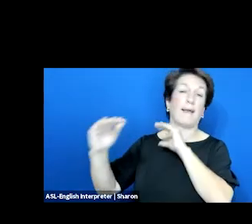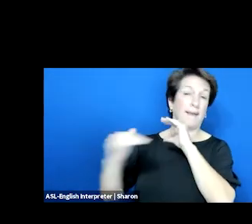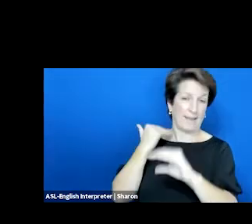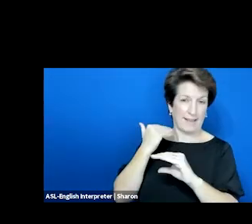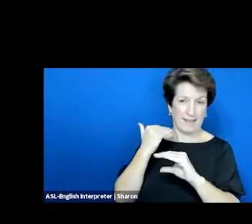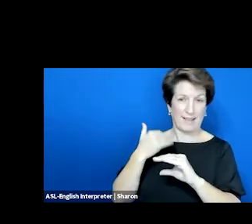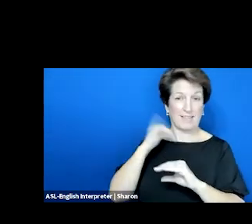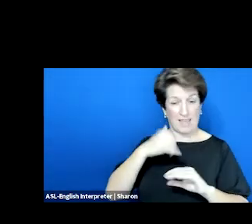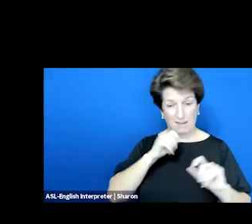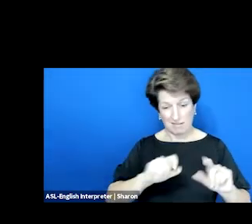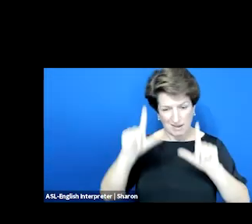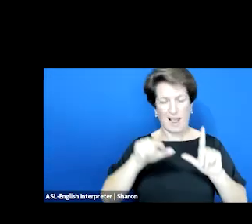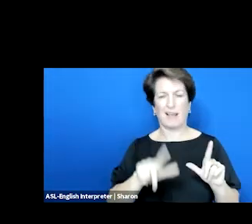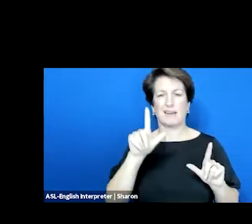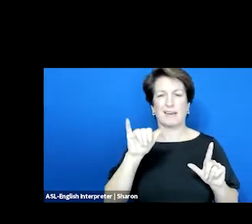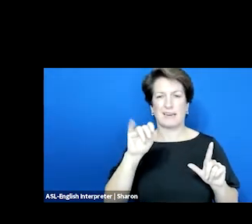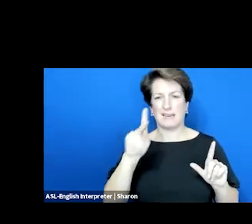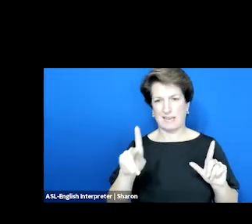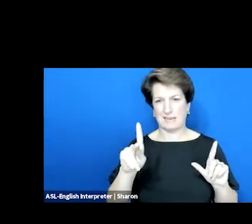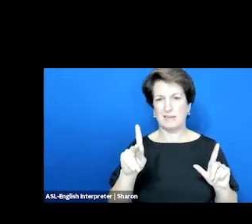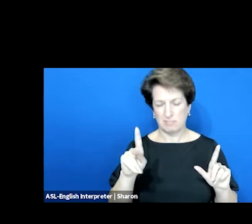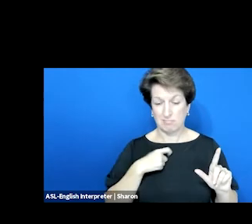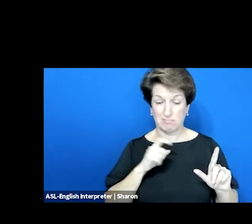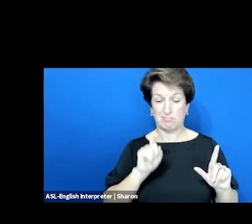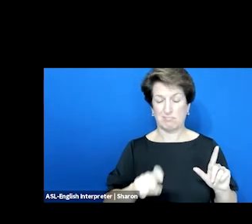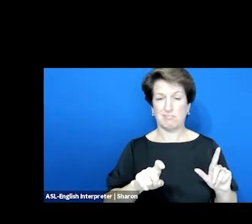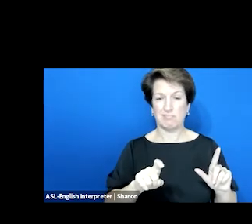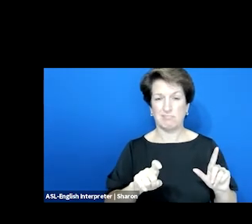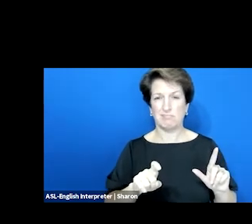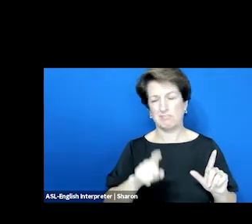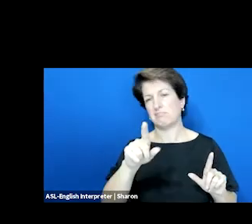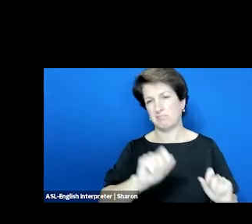I will